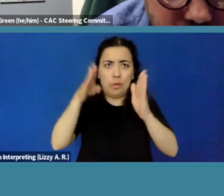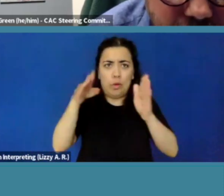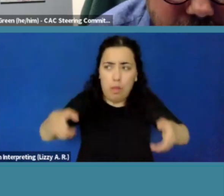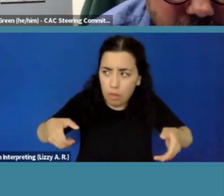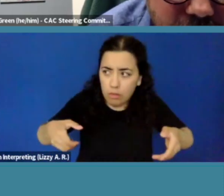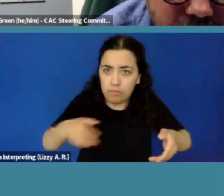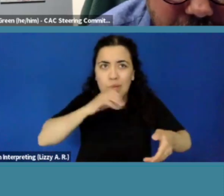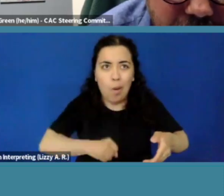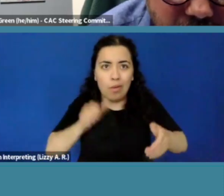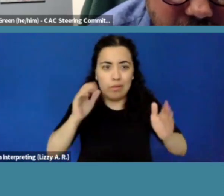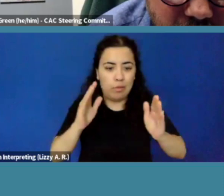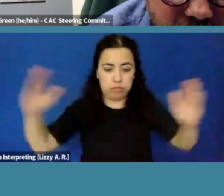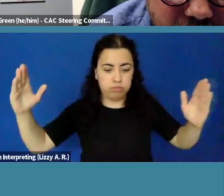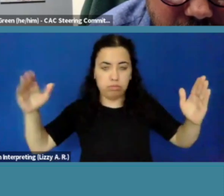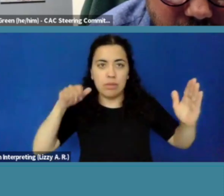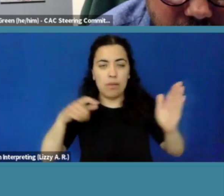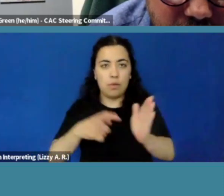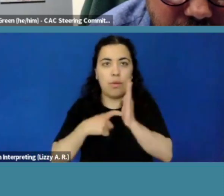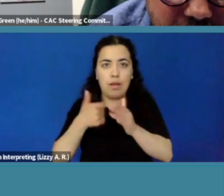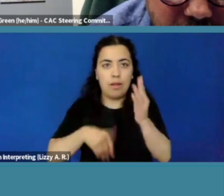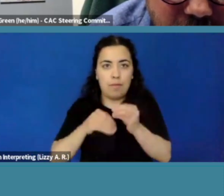and it doesn't meet a requirement for a wheelchair to pass through